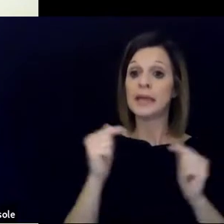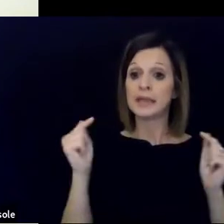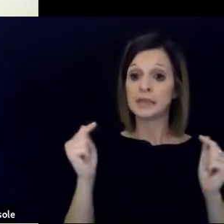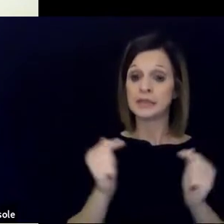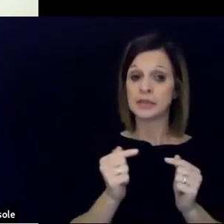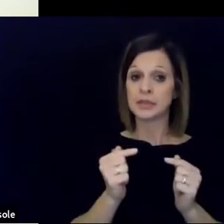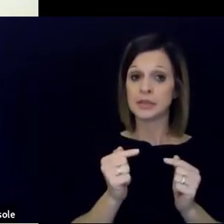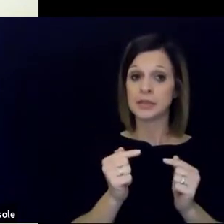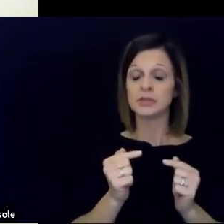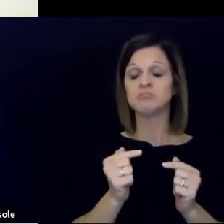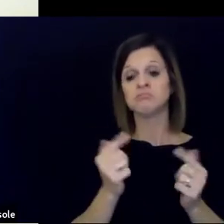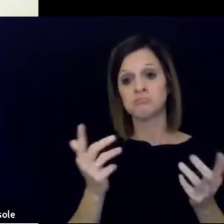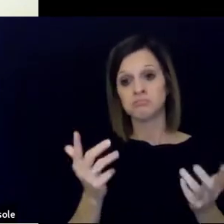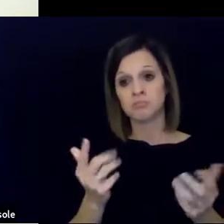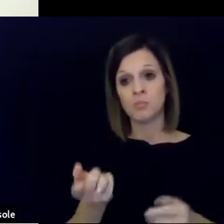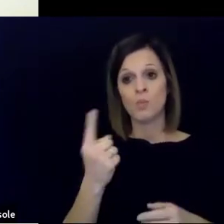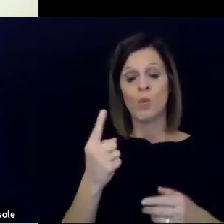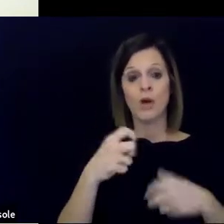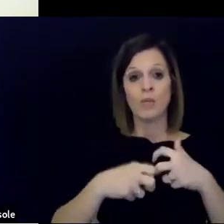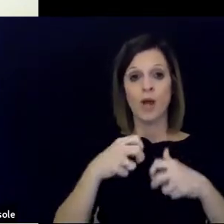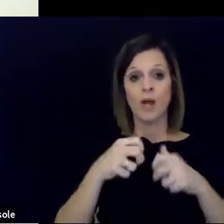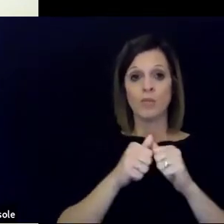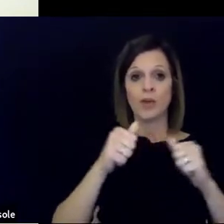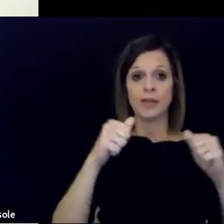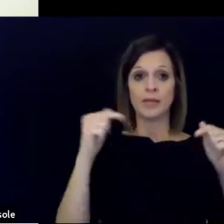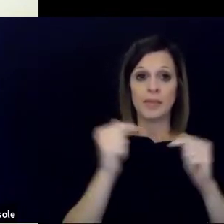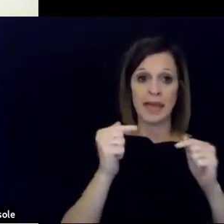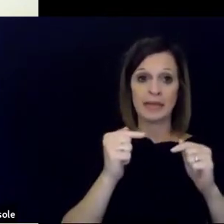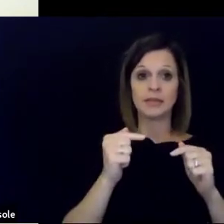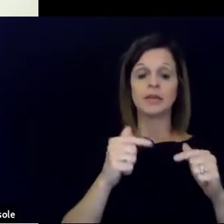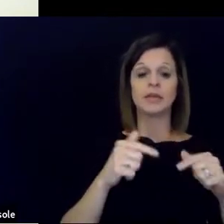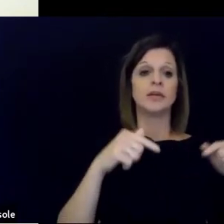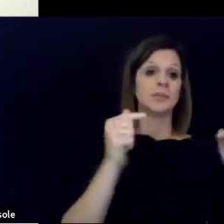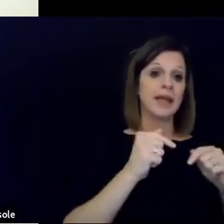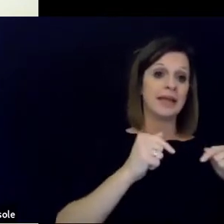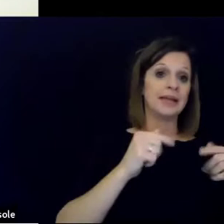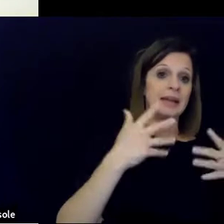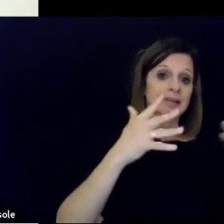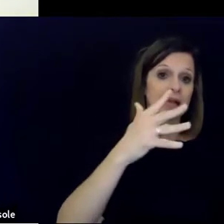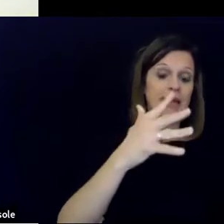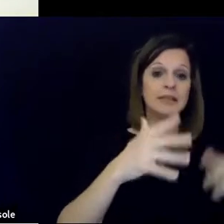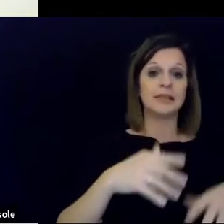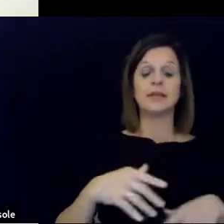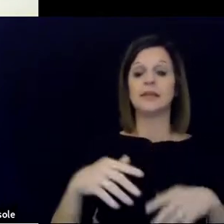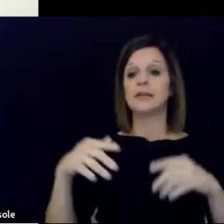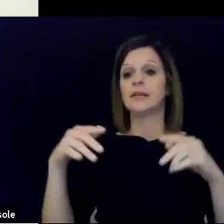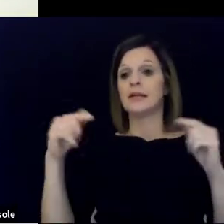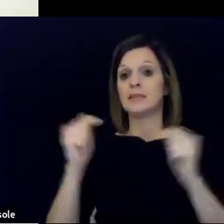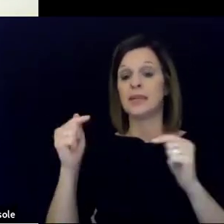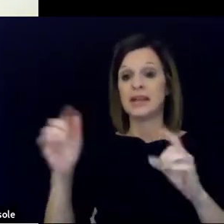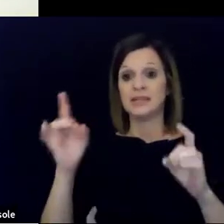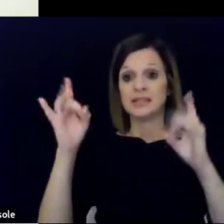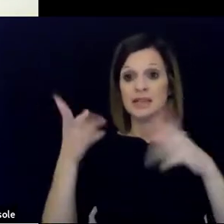one of the problems with pain is pain anxiety and pain catastrophizing. You know, you develop a pain,